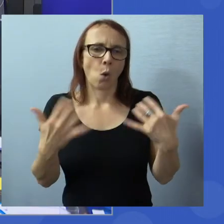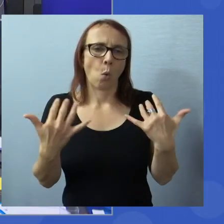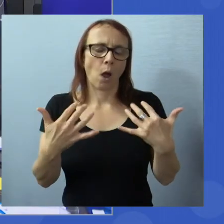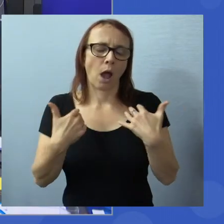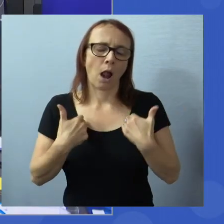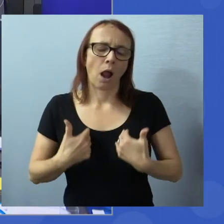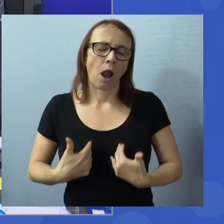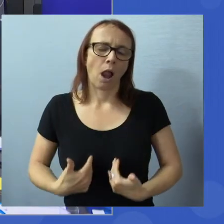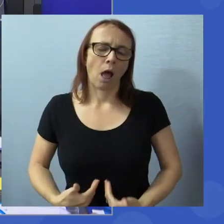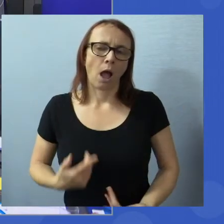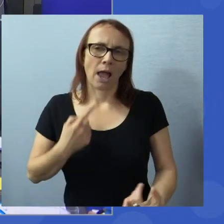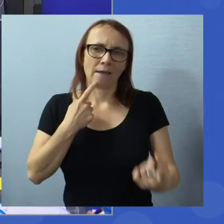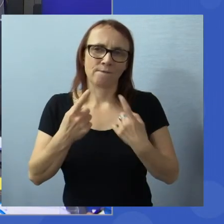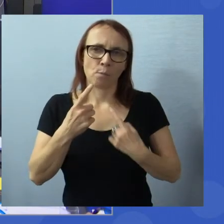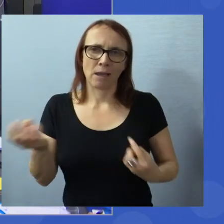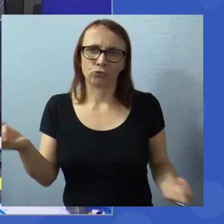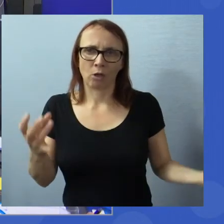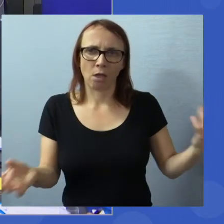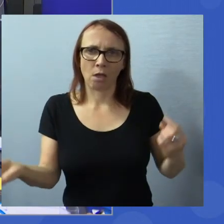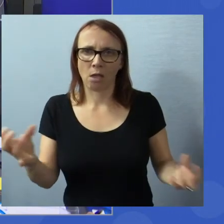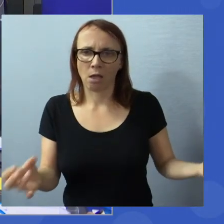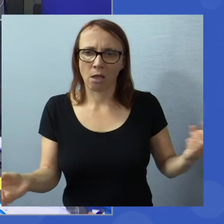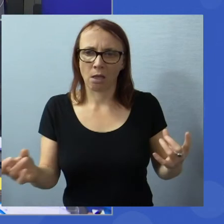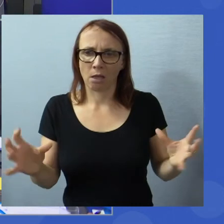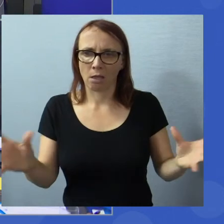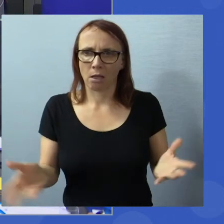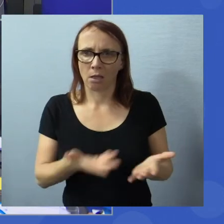have been generating and deliberating over and how we move that forward into